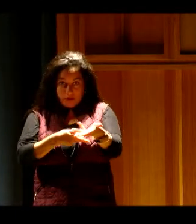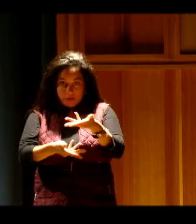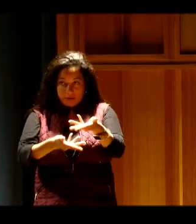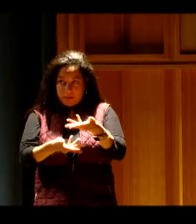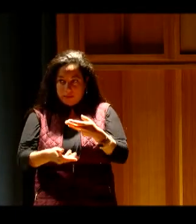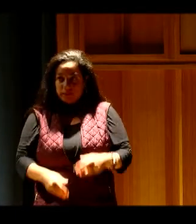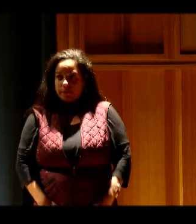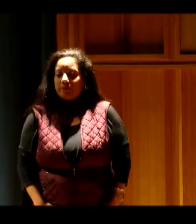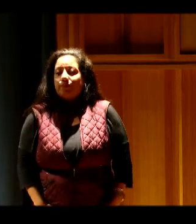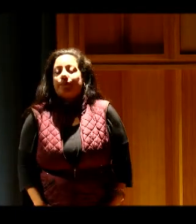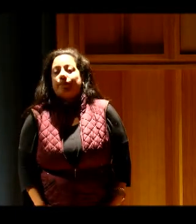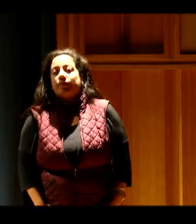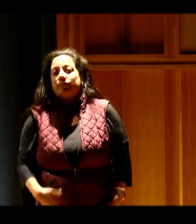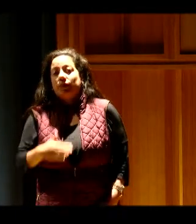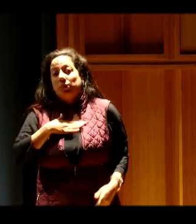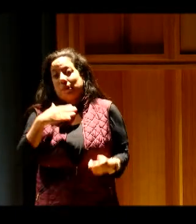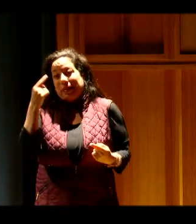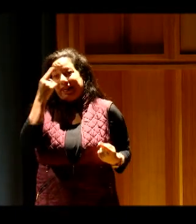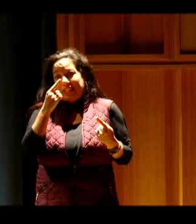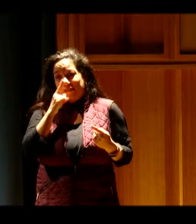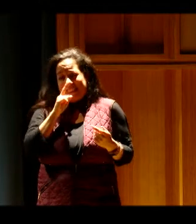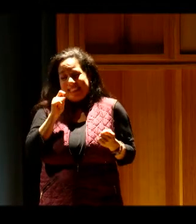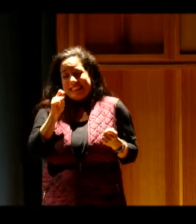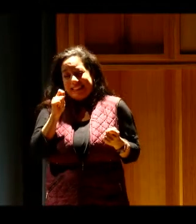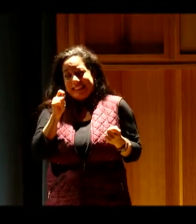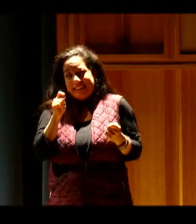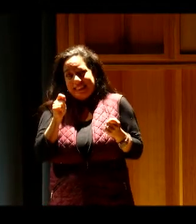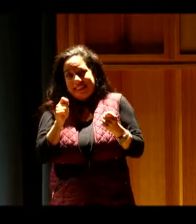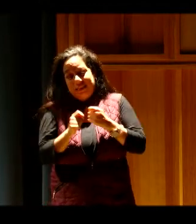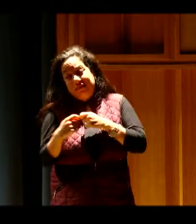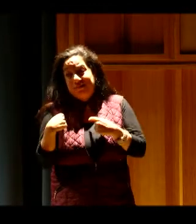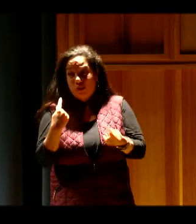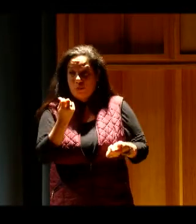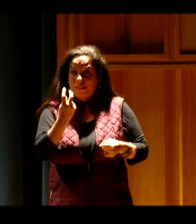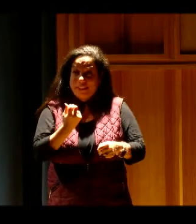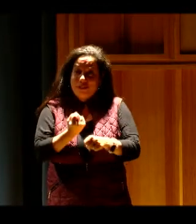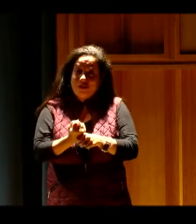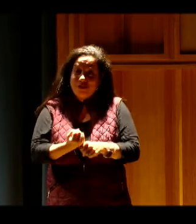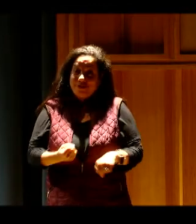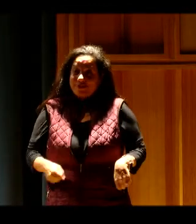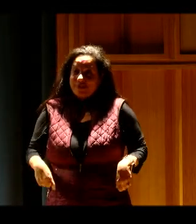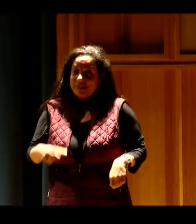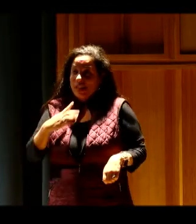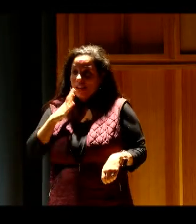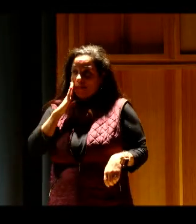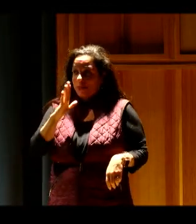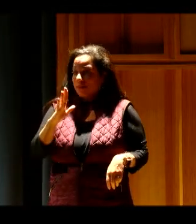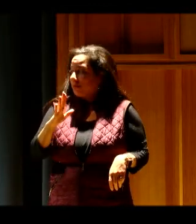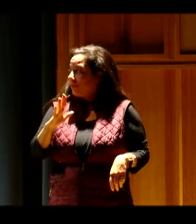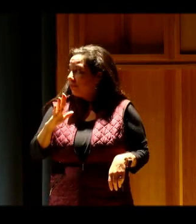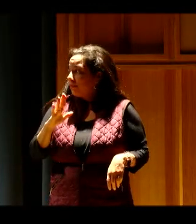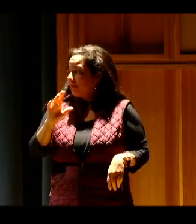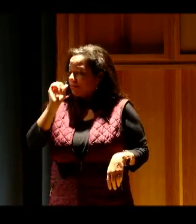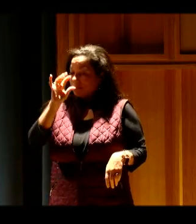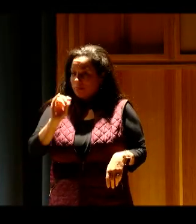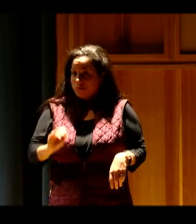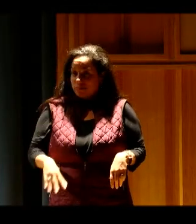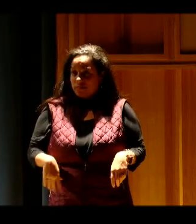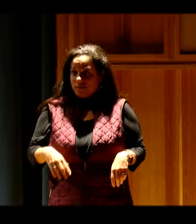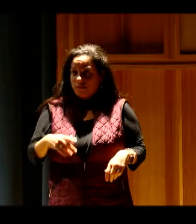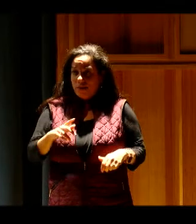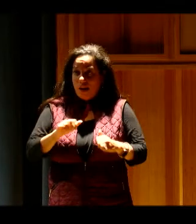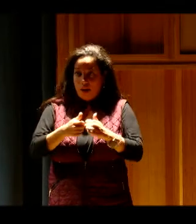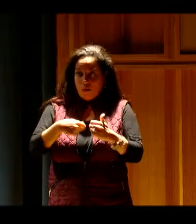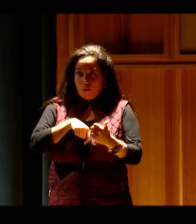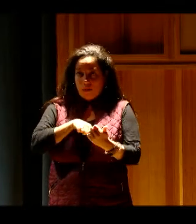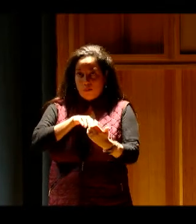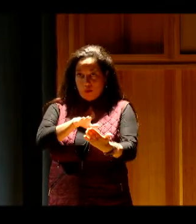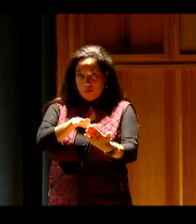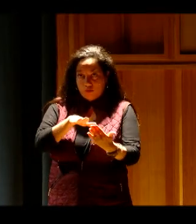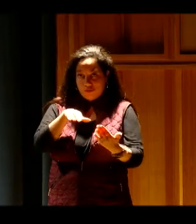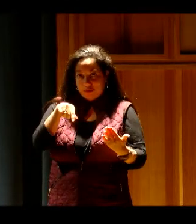My thinking has really evolved over the last 12 years actually and I'm just gonna run through how we approached this challenge.